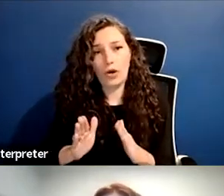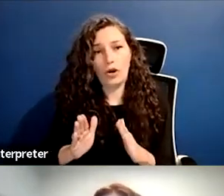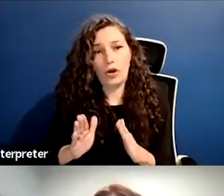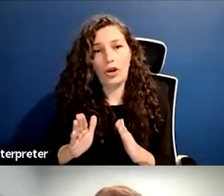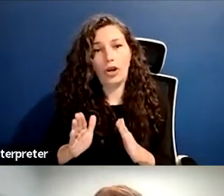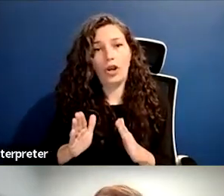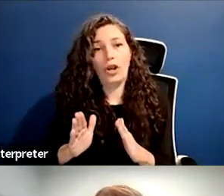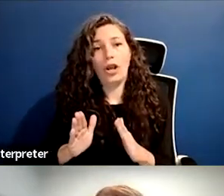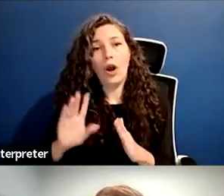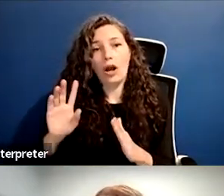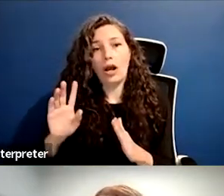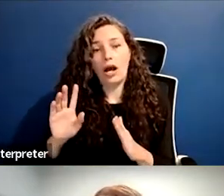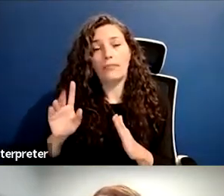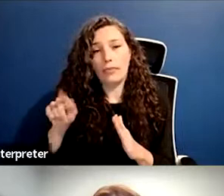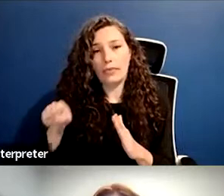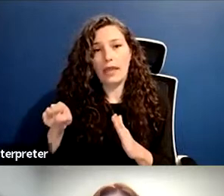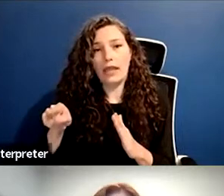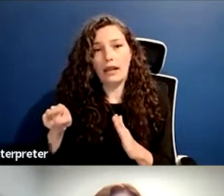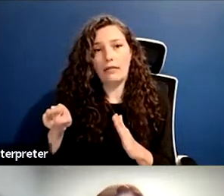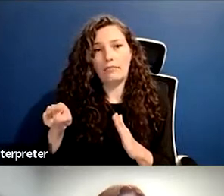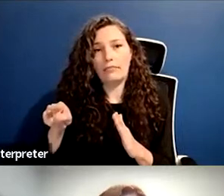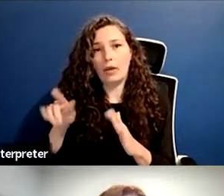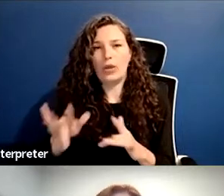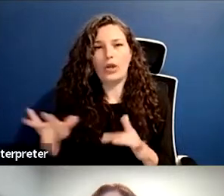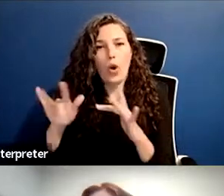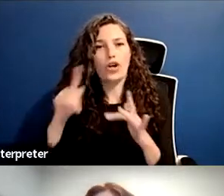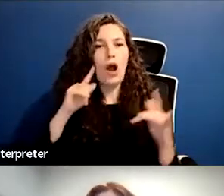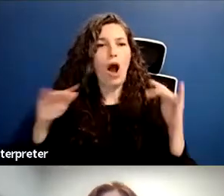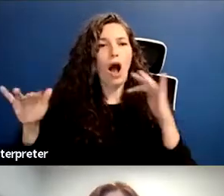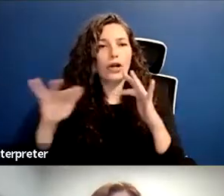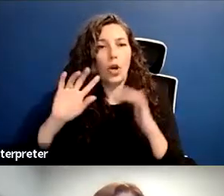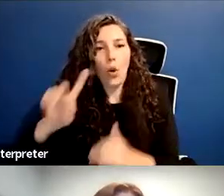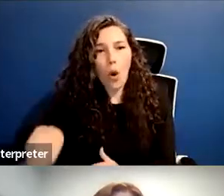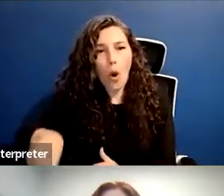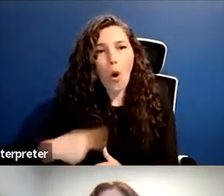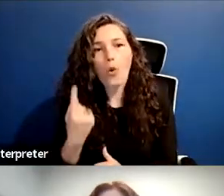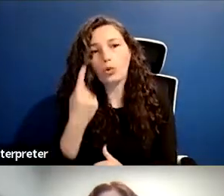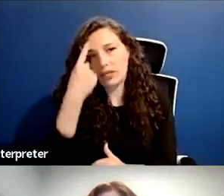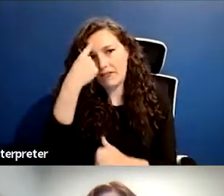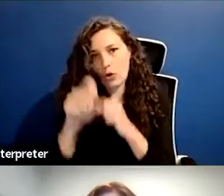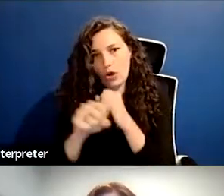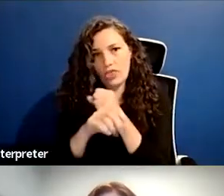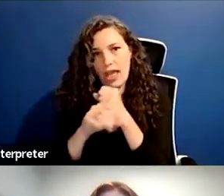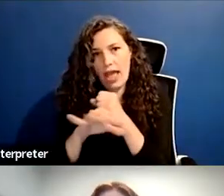that will be used in podcasts, but you're not the host and you're not a performer within the podcast,